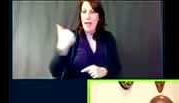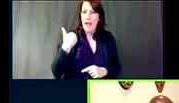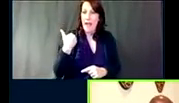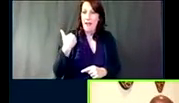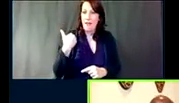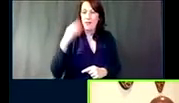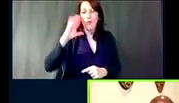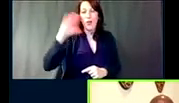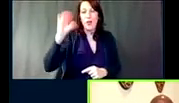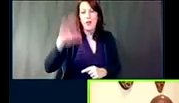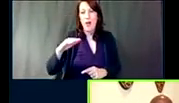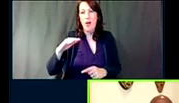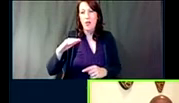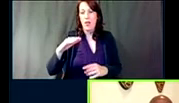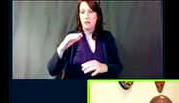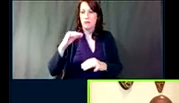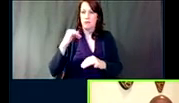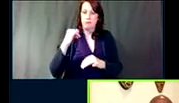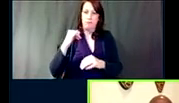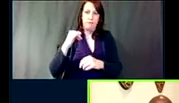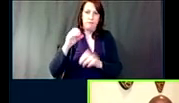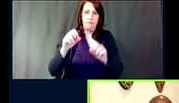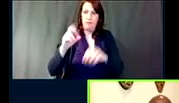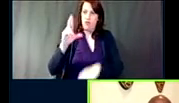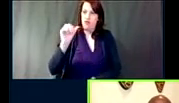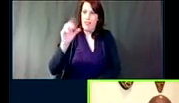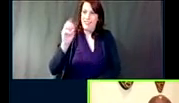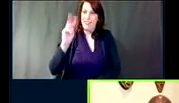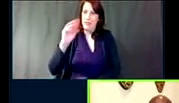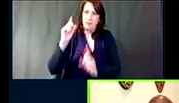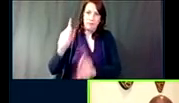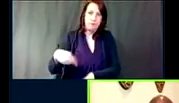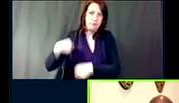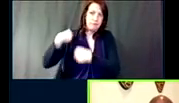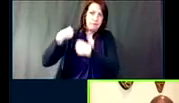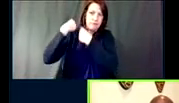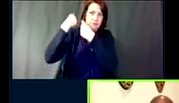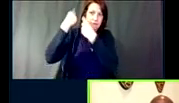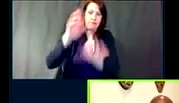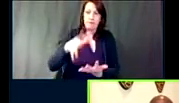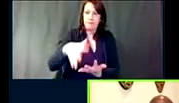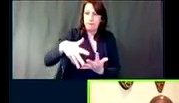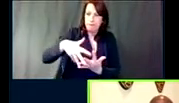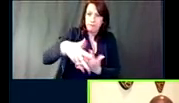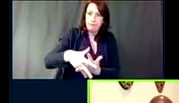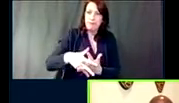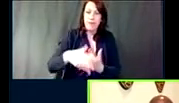WE HAVE, YOU KNOW, WE ALL KNOW THERE'S INSTITUTIONALIZED RACISM THAT IS PLAYING A VERY STRONG